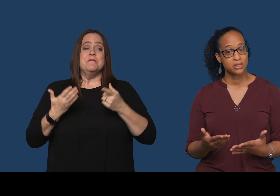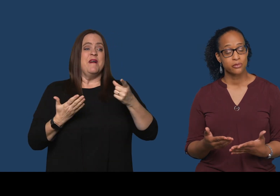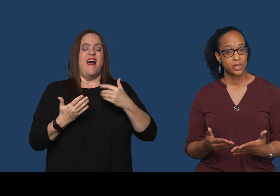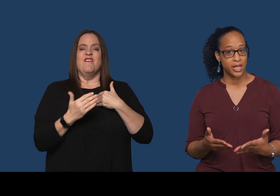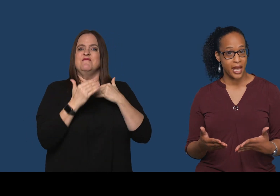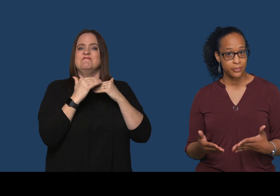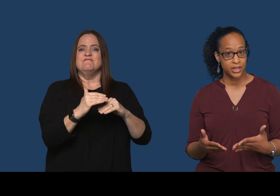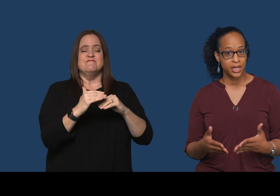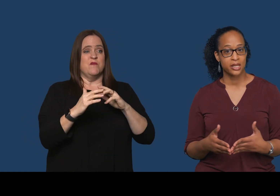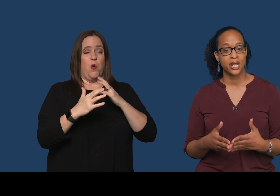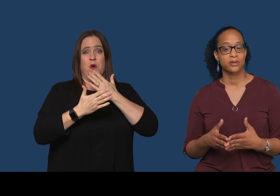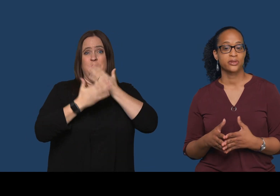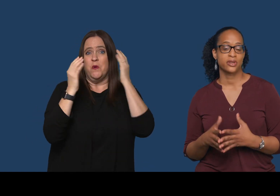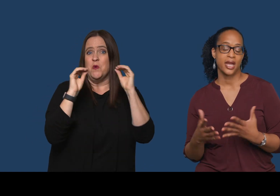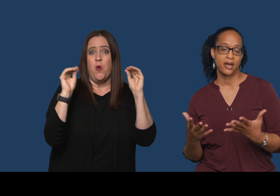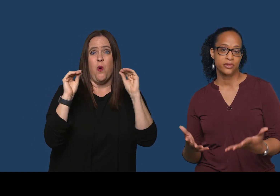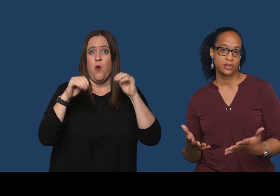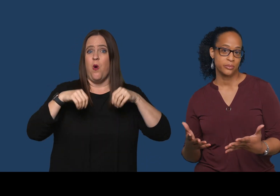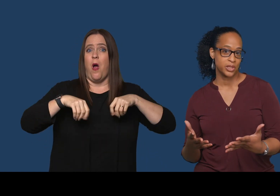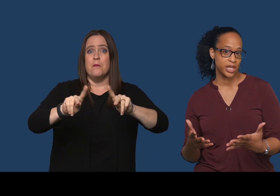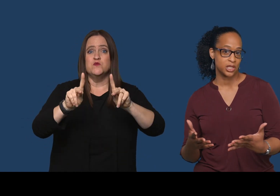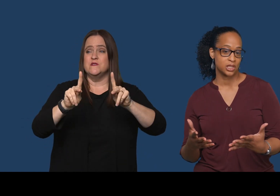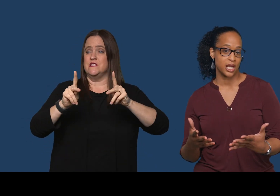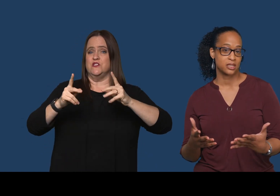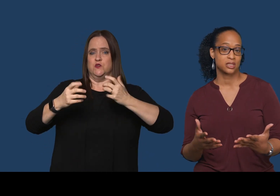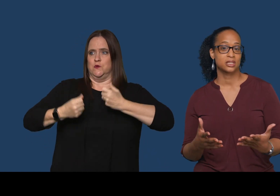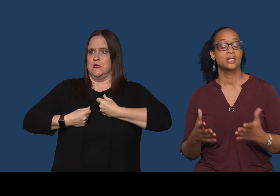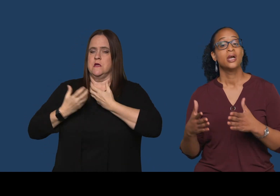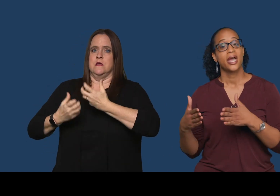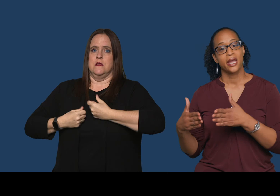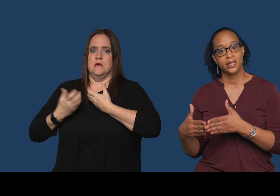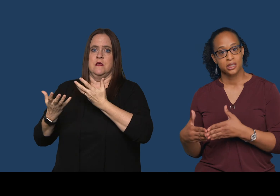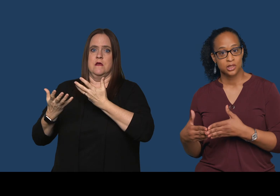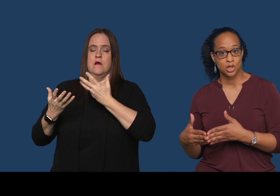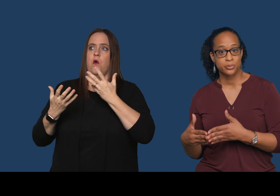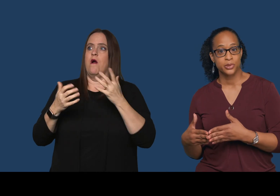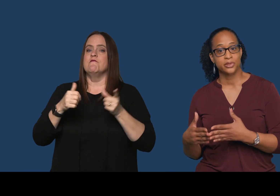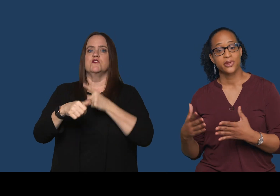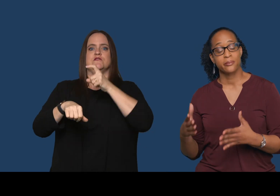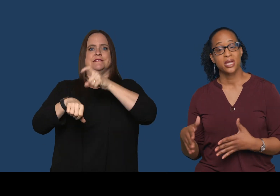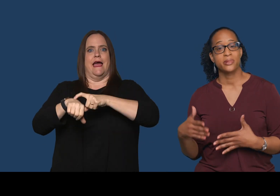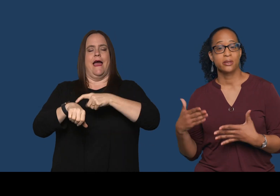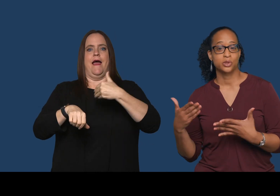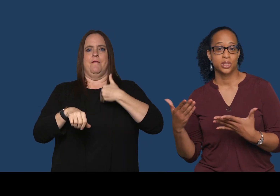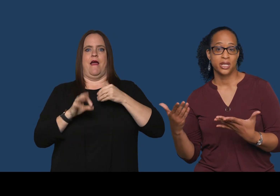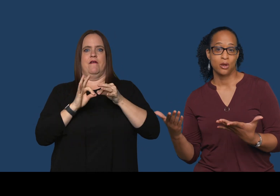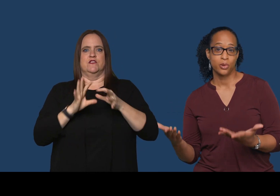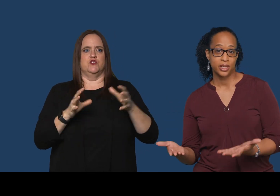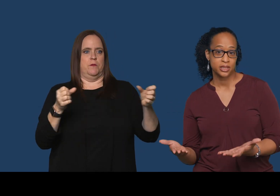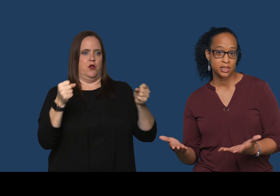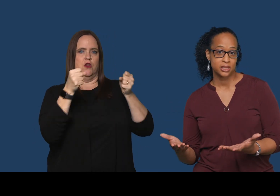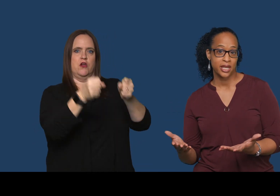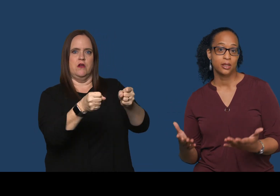of what happened and now that they have the communication access and an interpreter, they may be able to now process that.